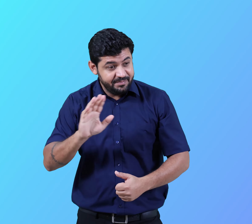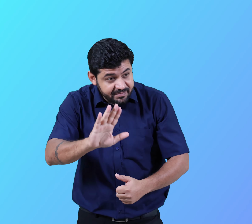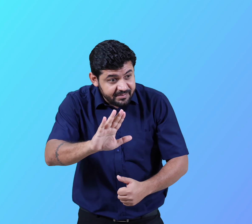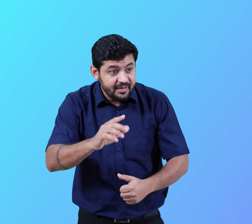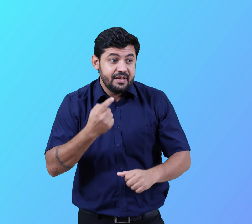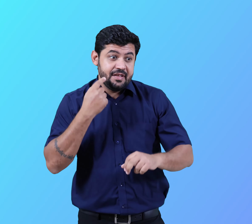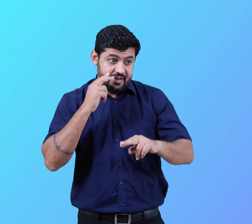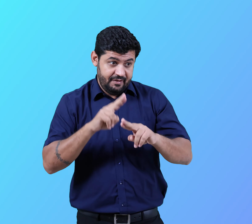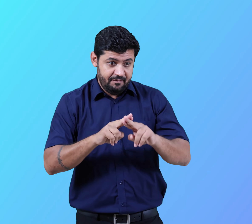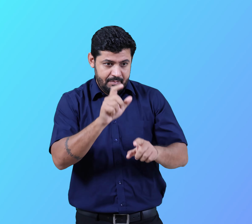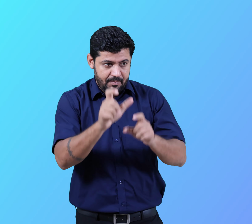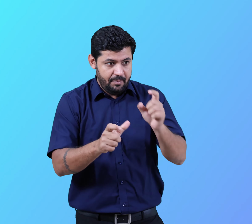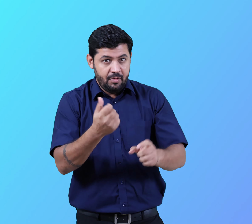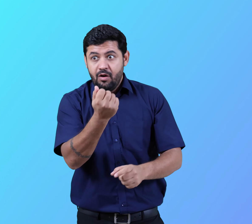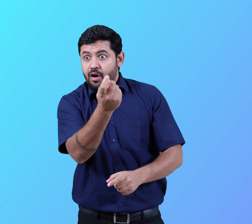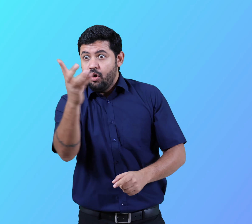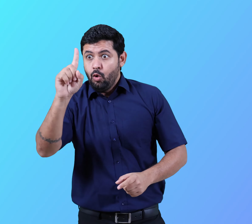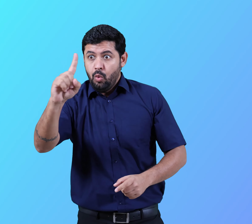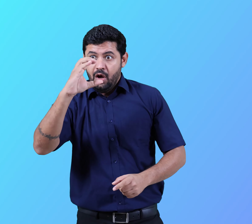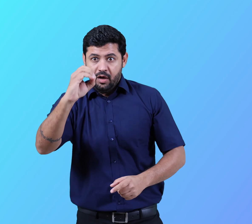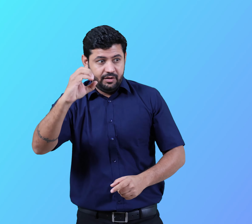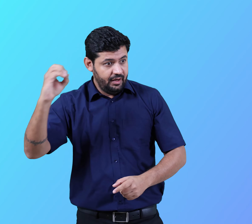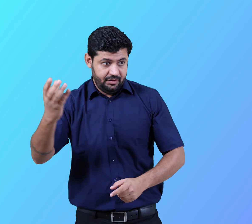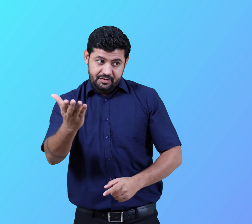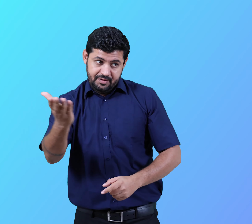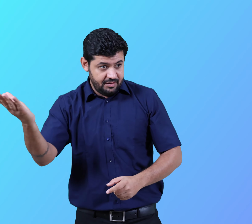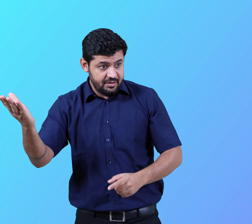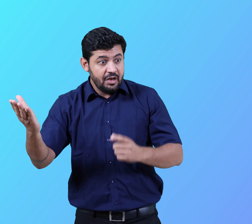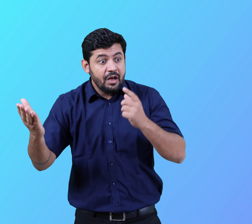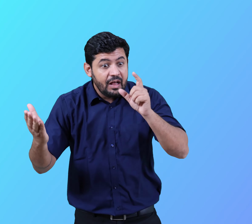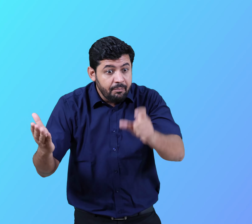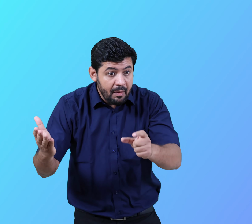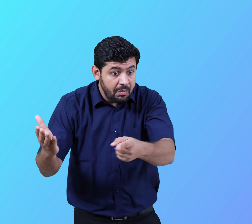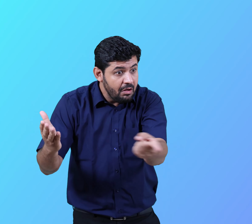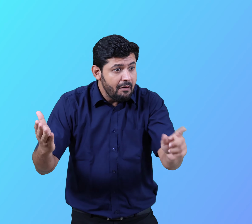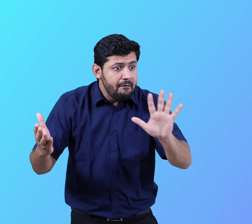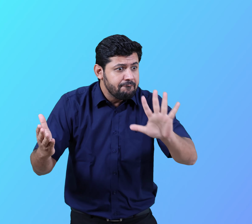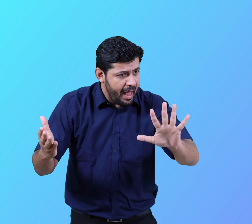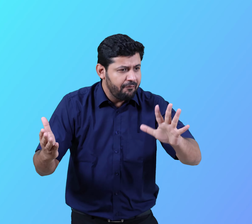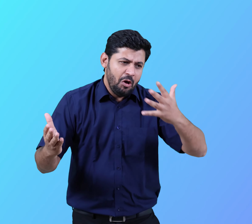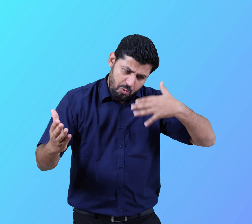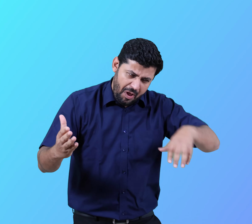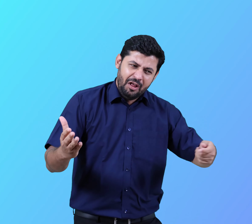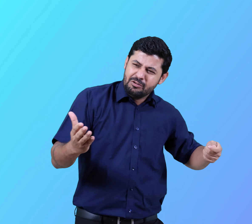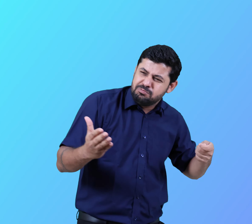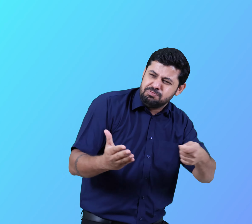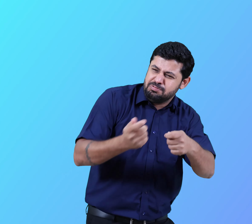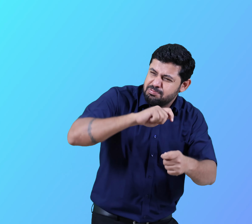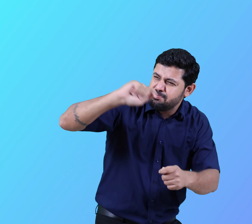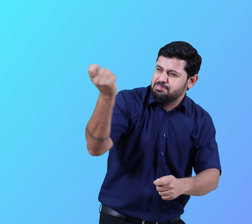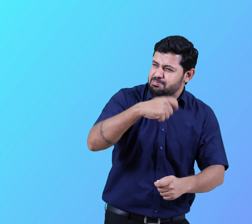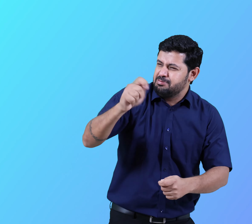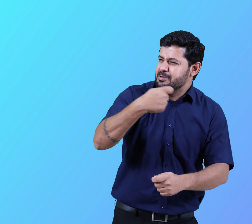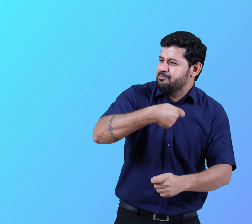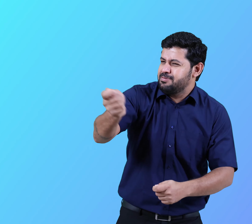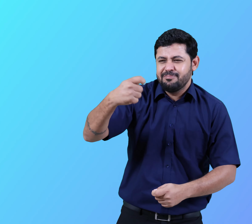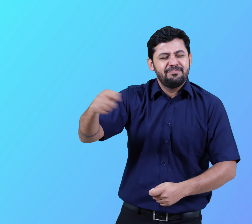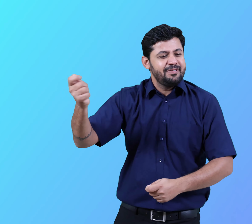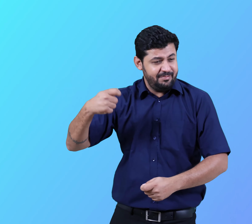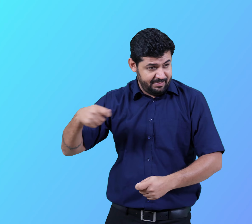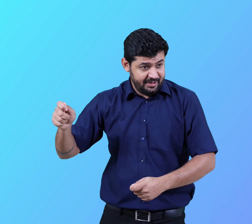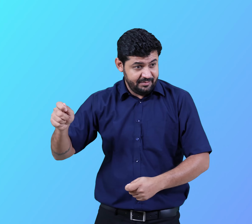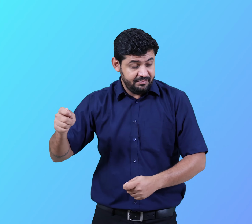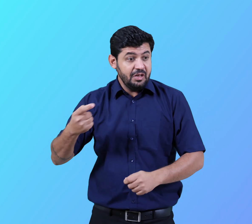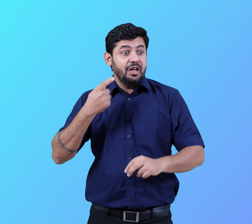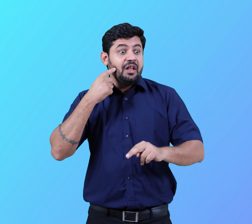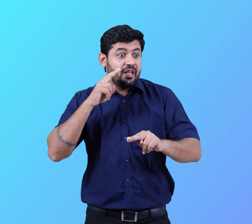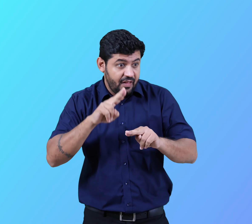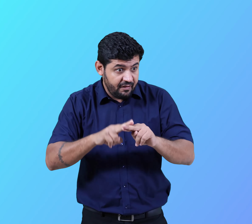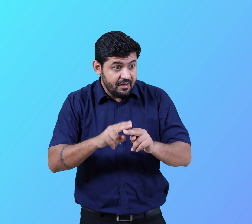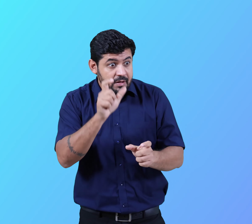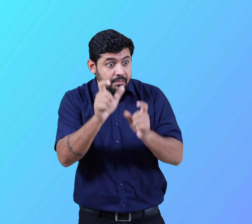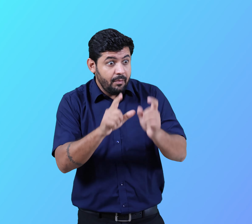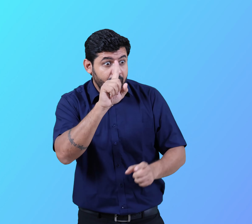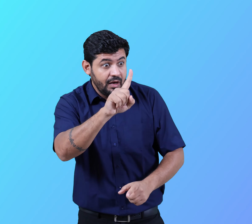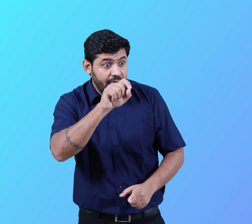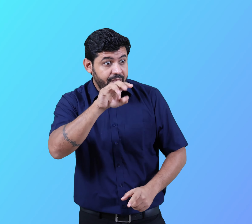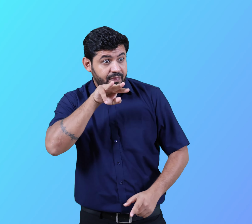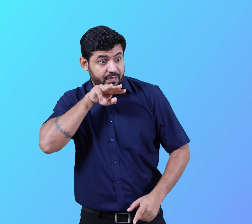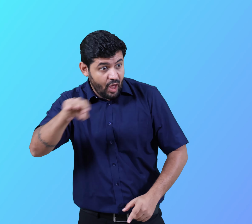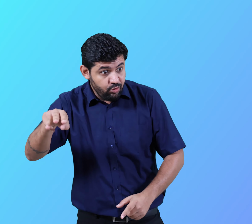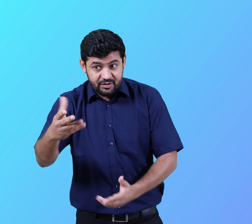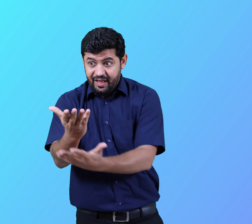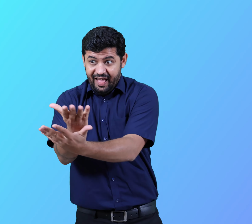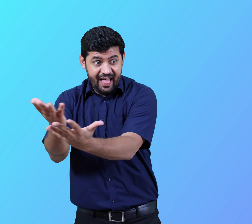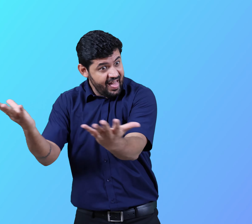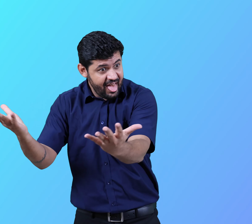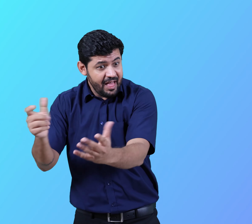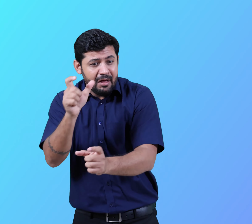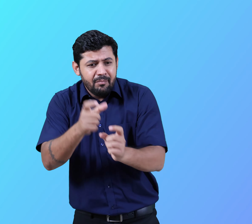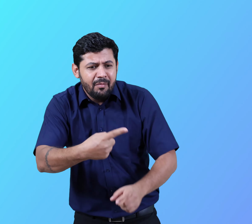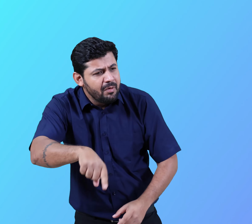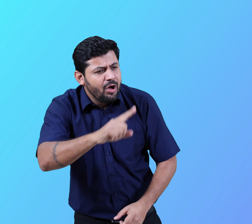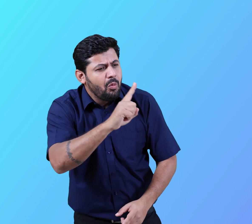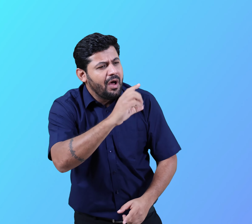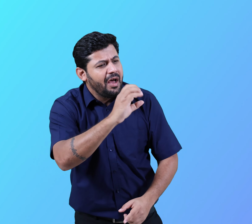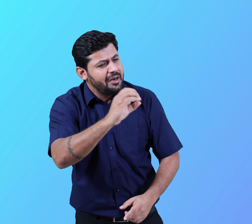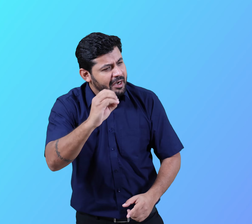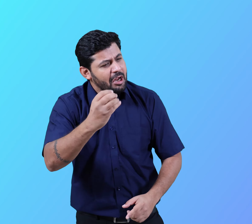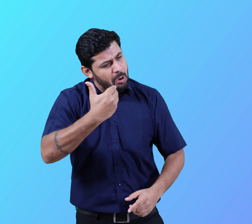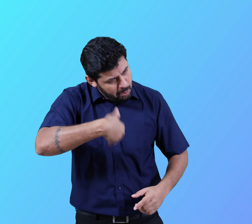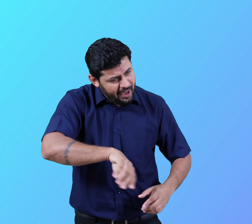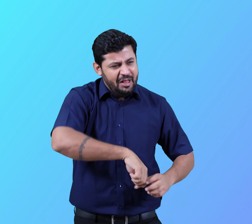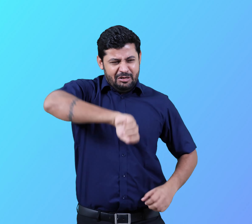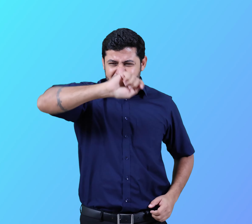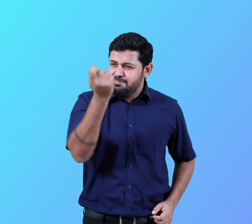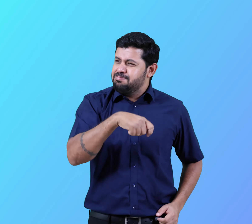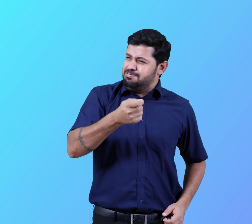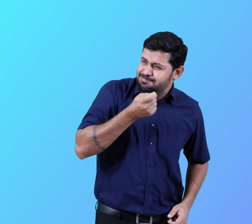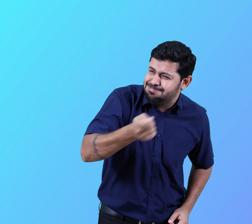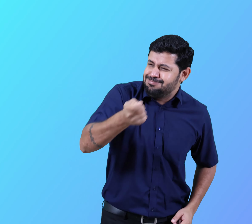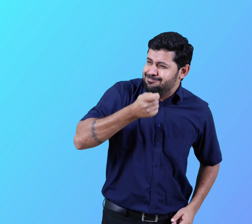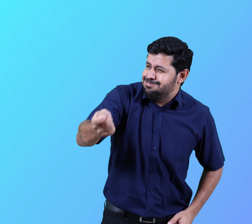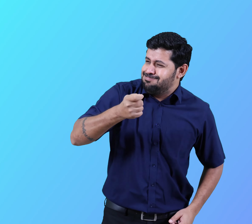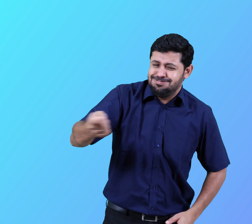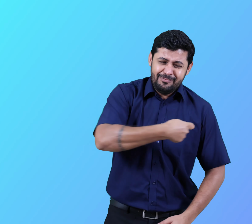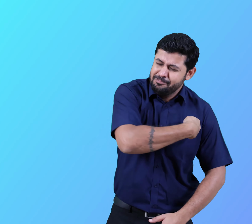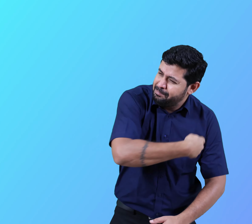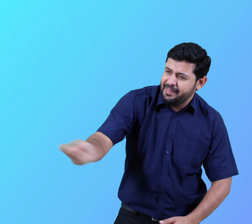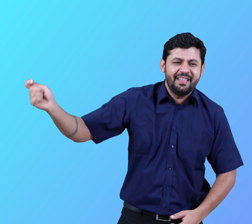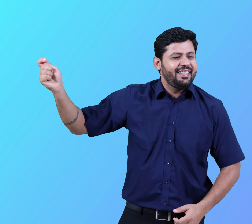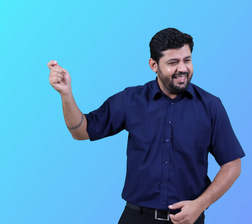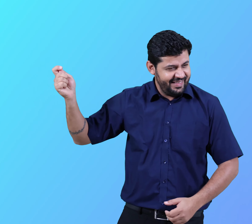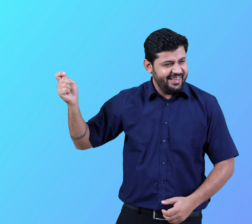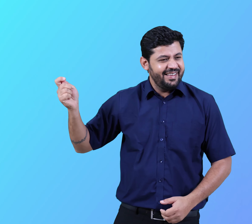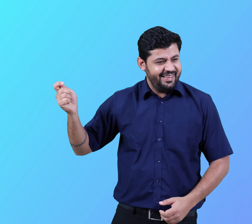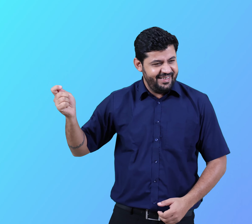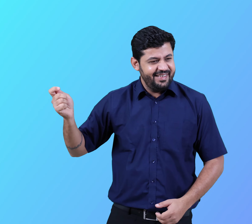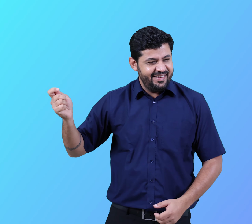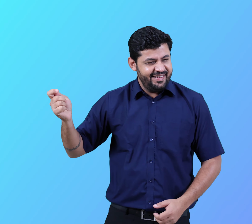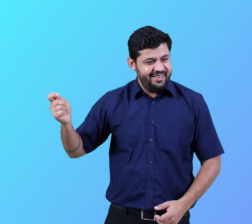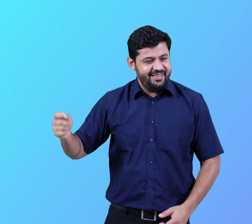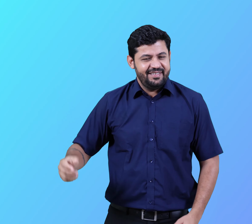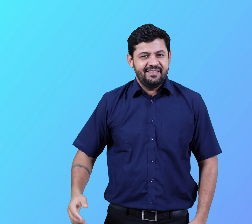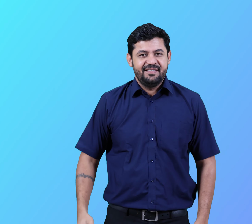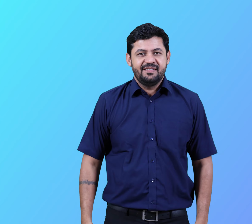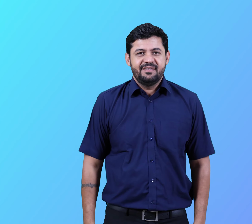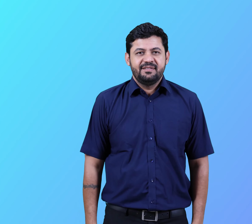Five of you will chase 100 men, and 100 of you will chase 10,000 men. You will defeat your enemies and kill them with your swords.